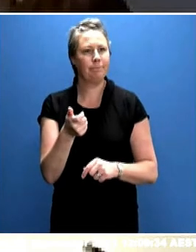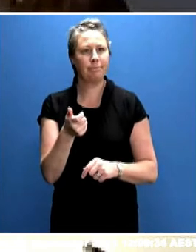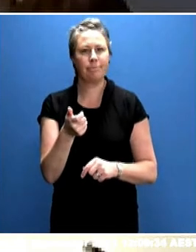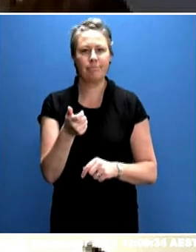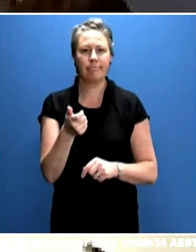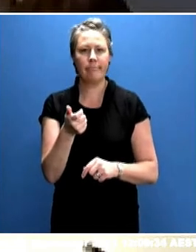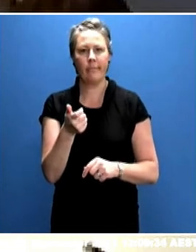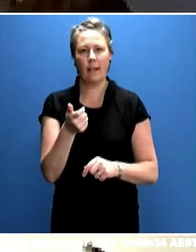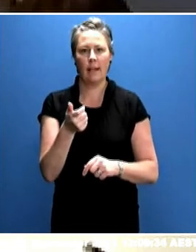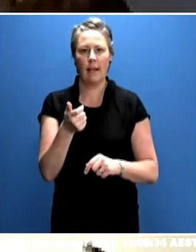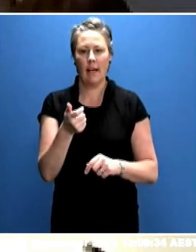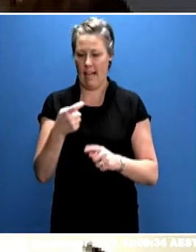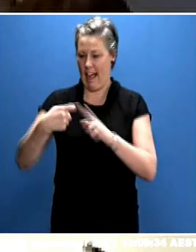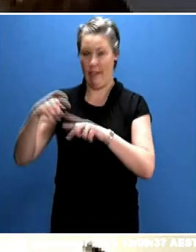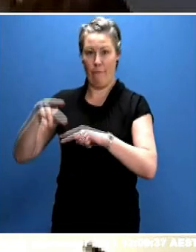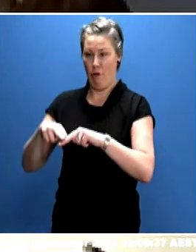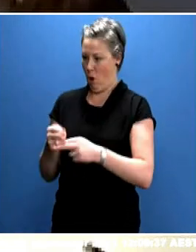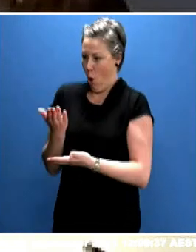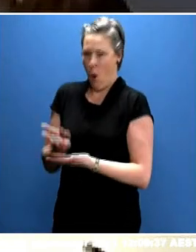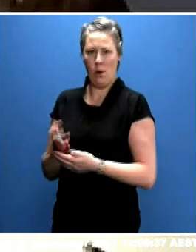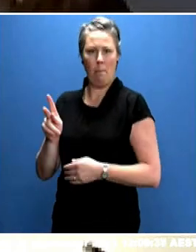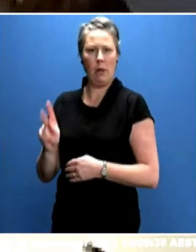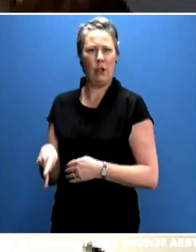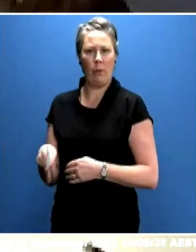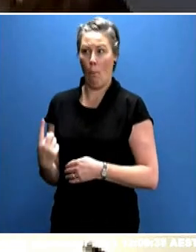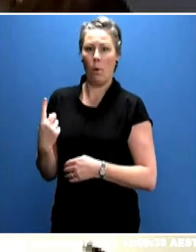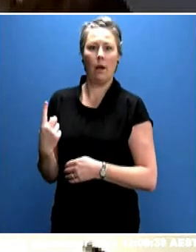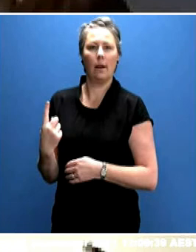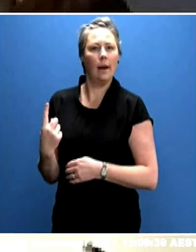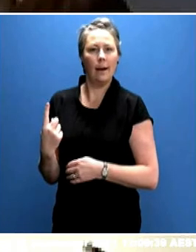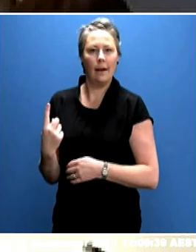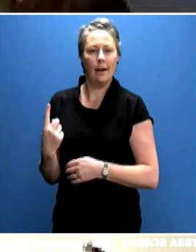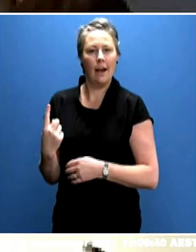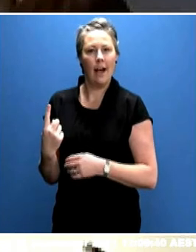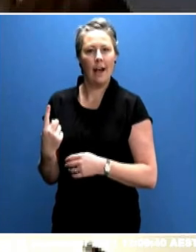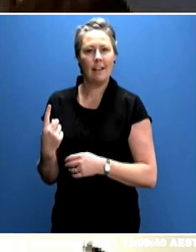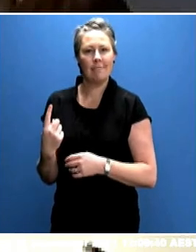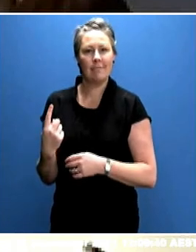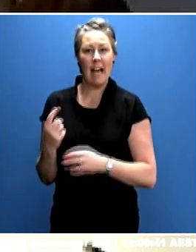Perth-based facility to consider having these children, particularly those